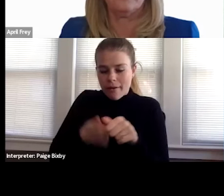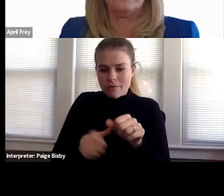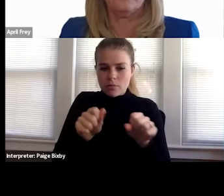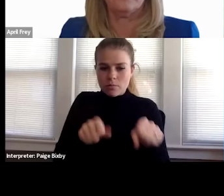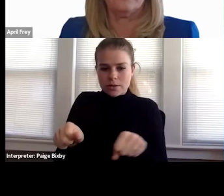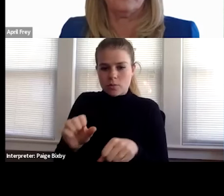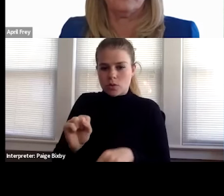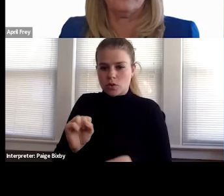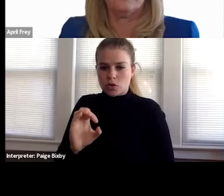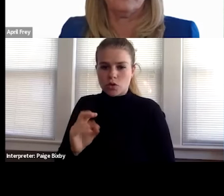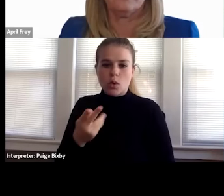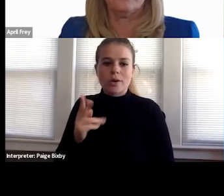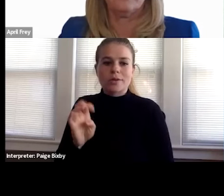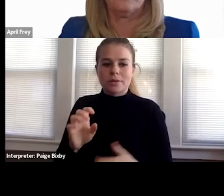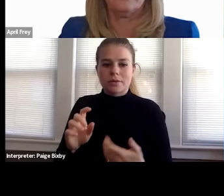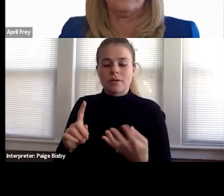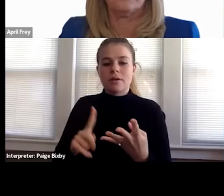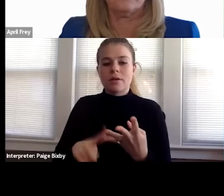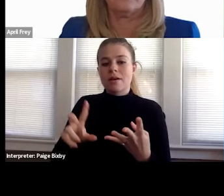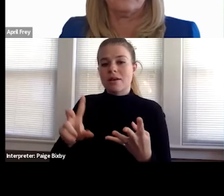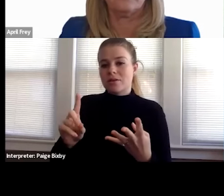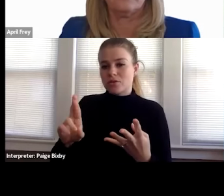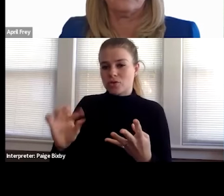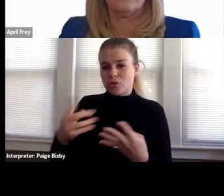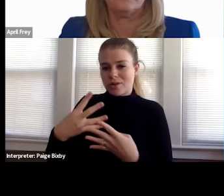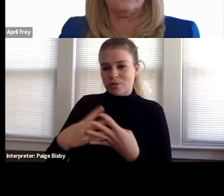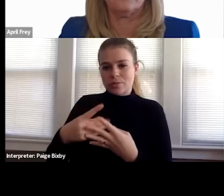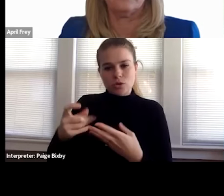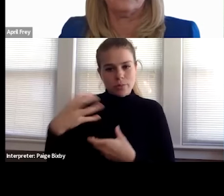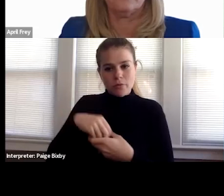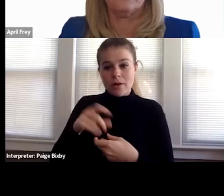and integrating drug screening. Now, if there's a yes to any of these,